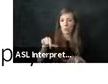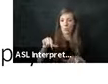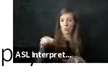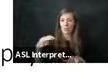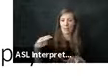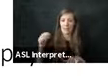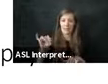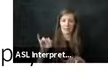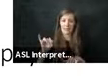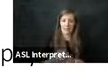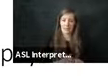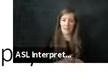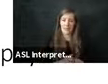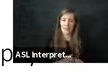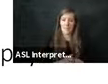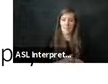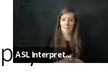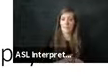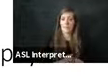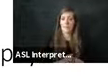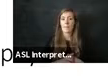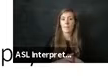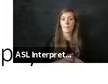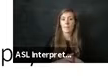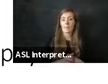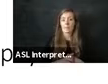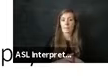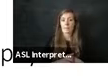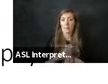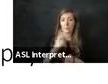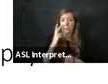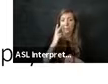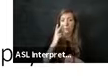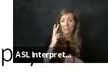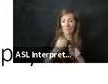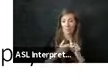Looking by geography, we've seen the majority of cases in